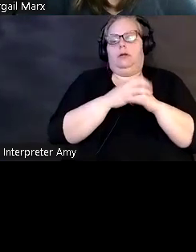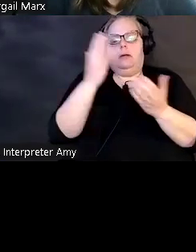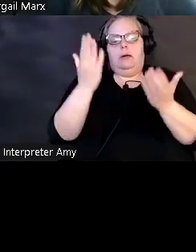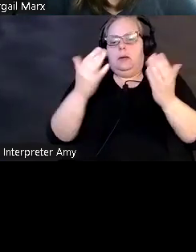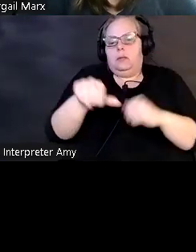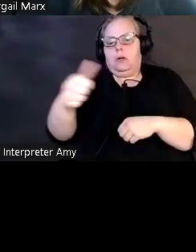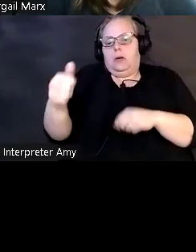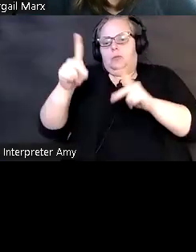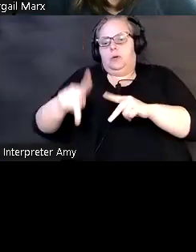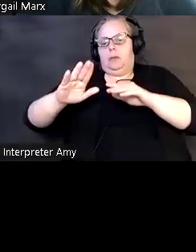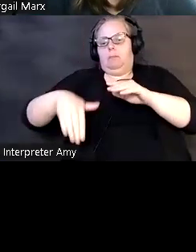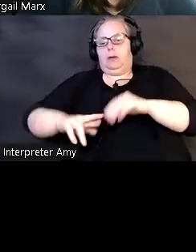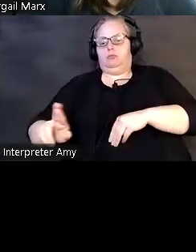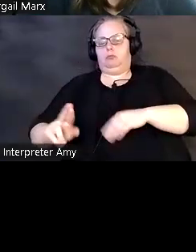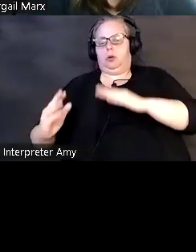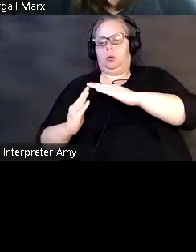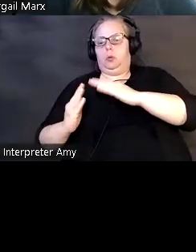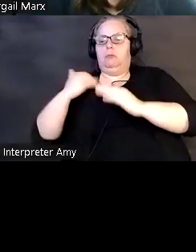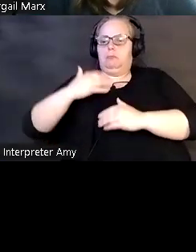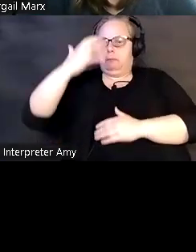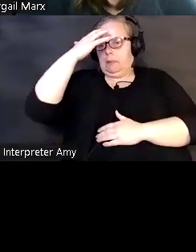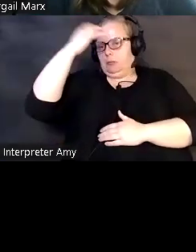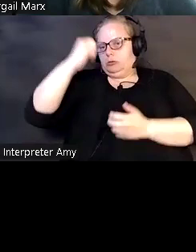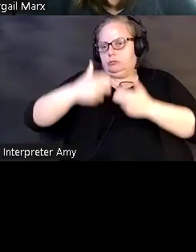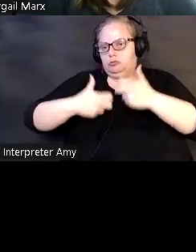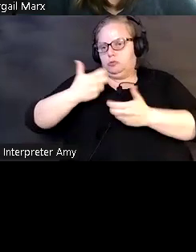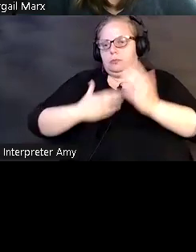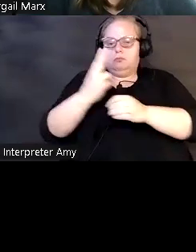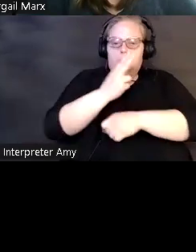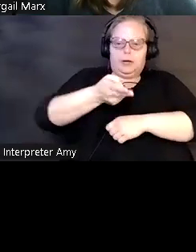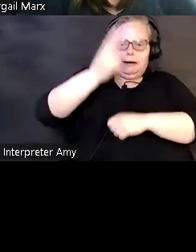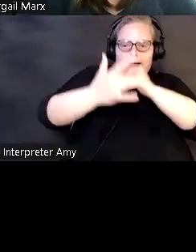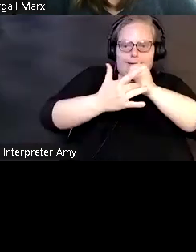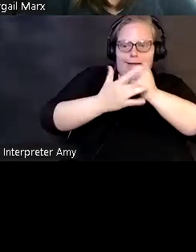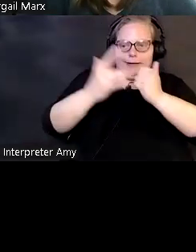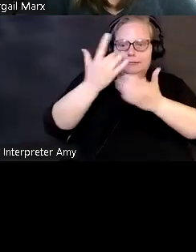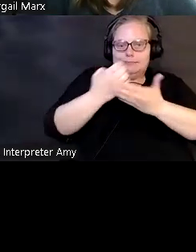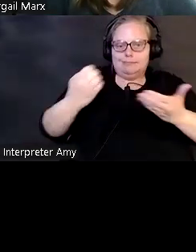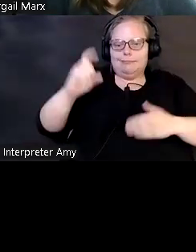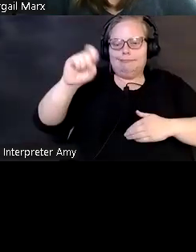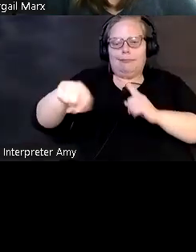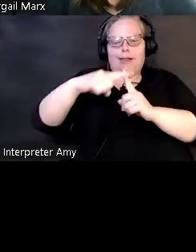issues using not only a high-tech device but also using something like a memory book to